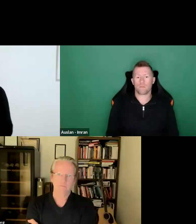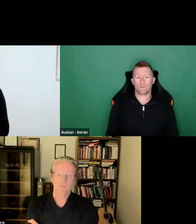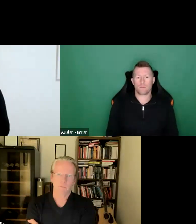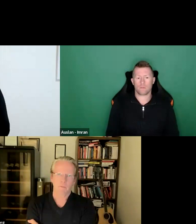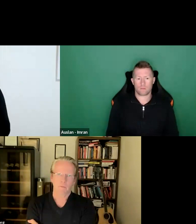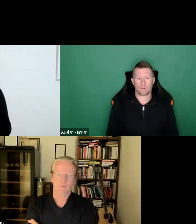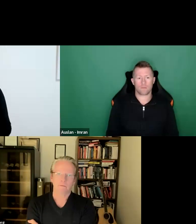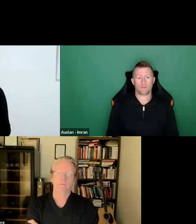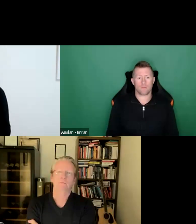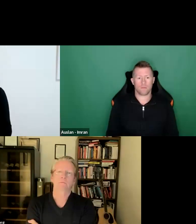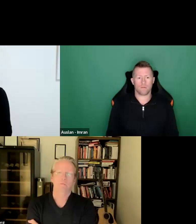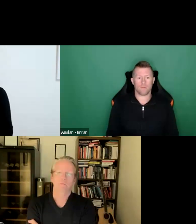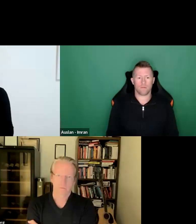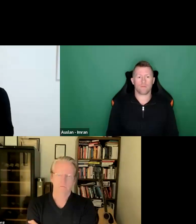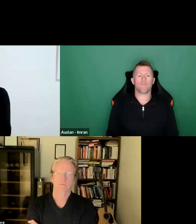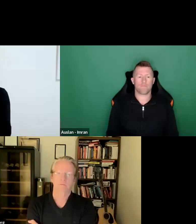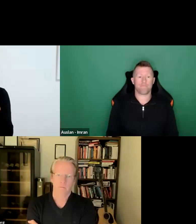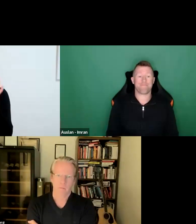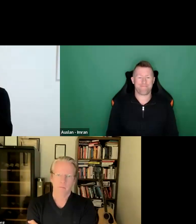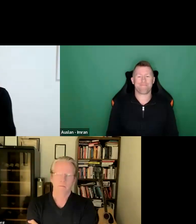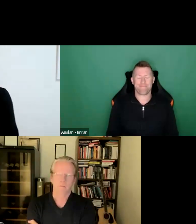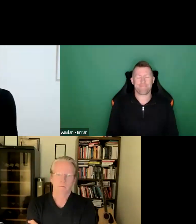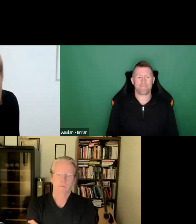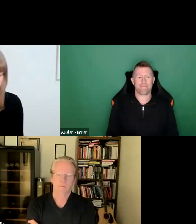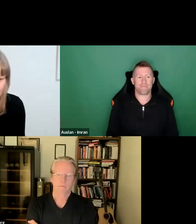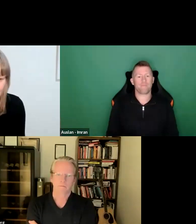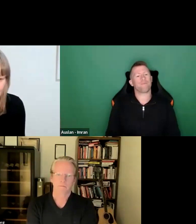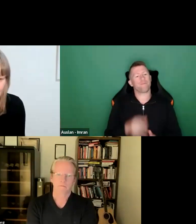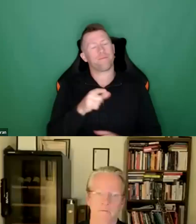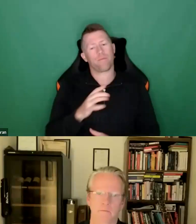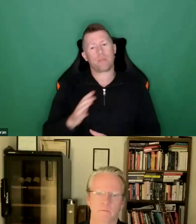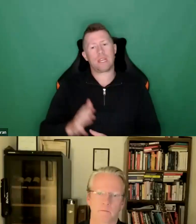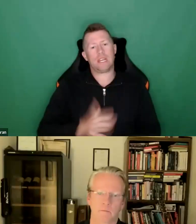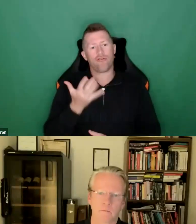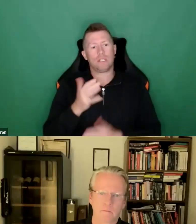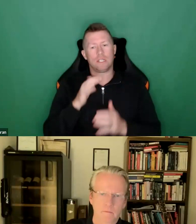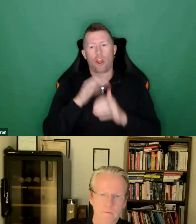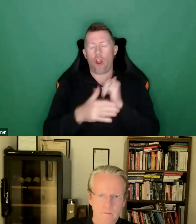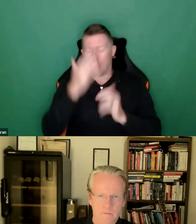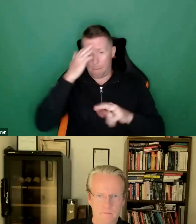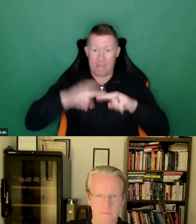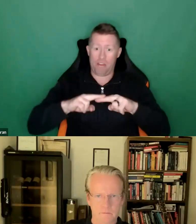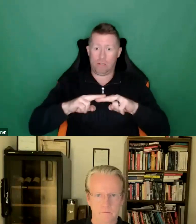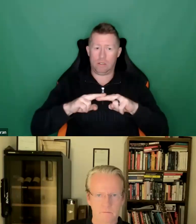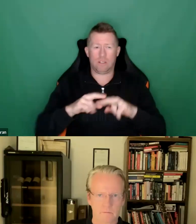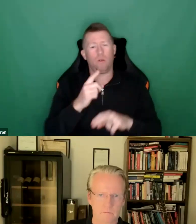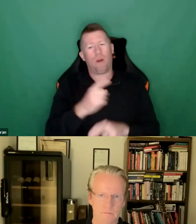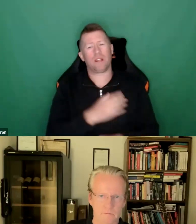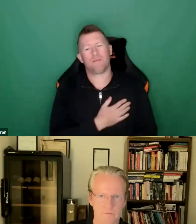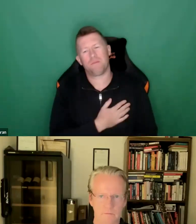parent piece is absolutely vital, for schools and teachers to build relationships with parents is absolutely vital.